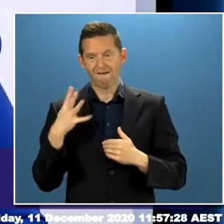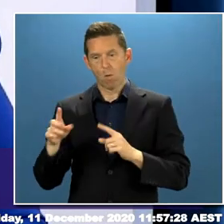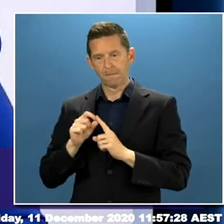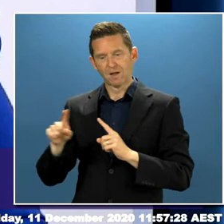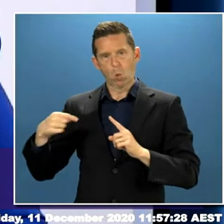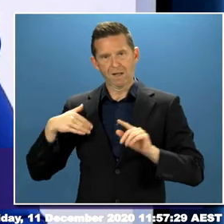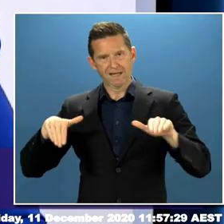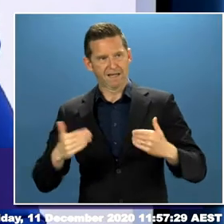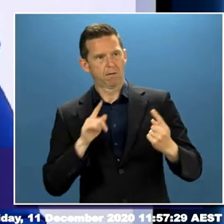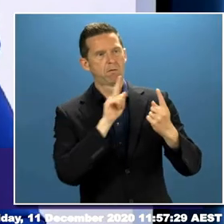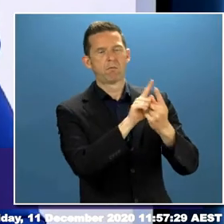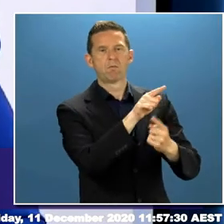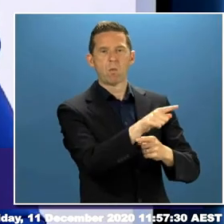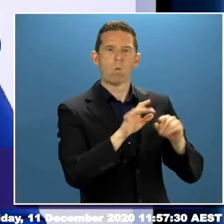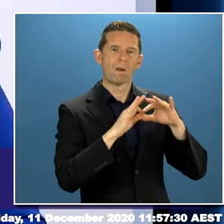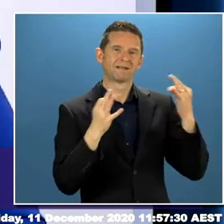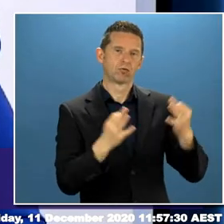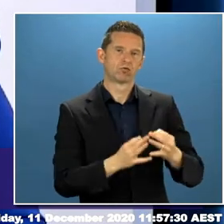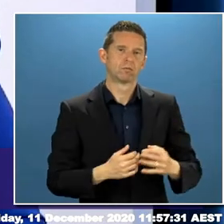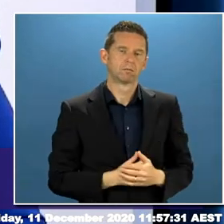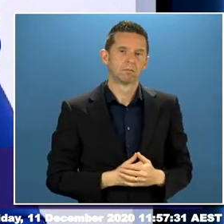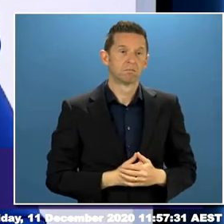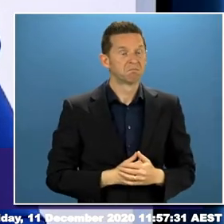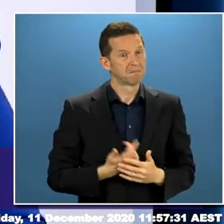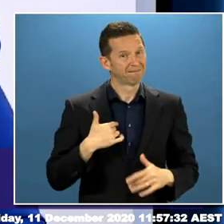There is a real changing of the tide, I think.